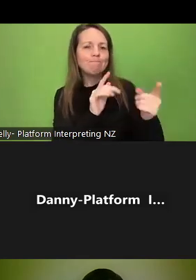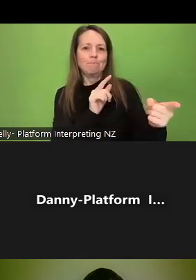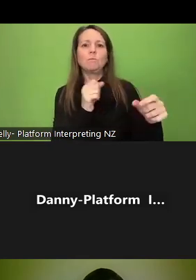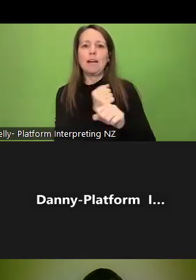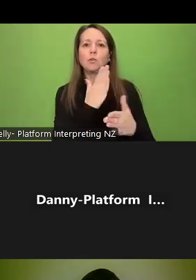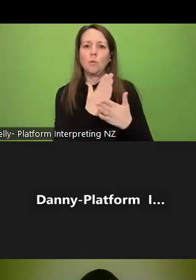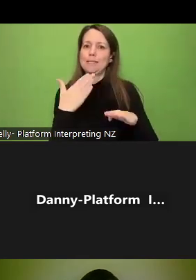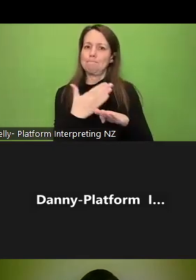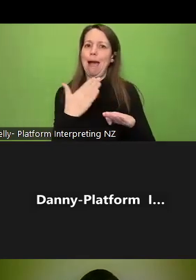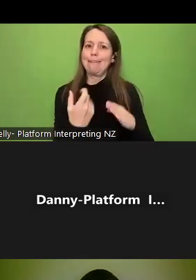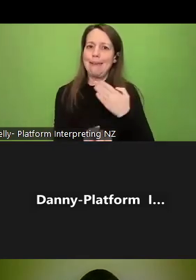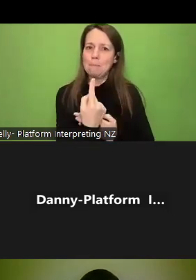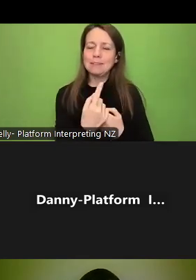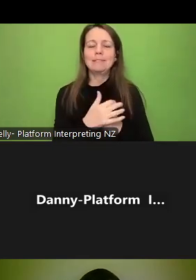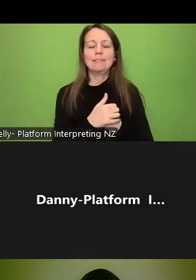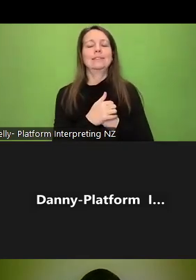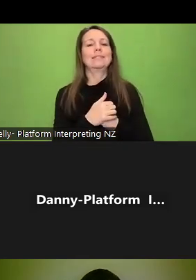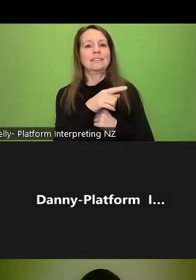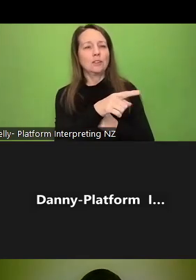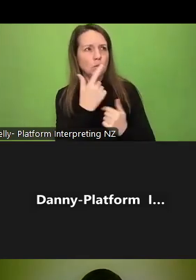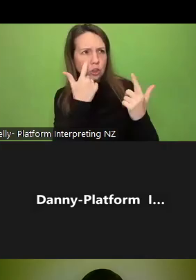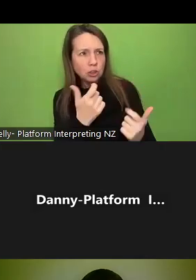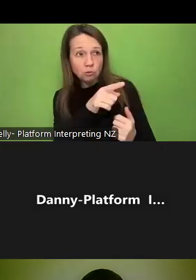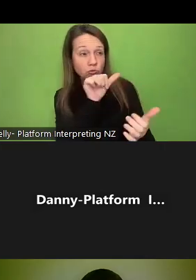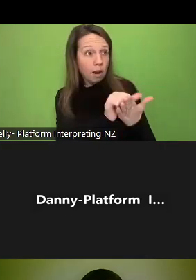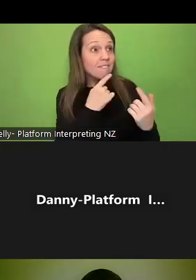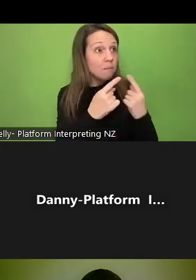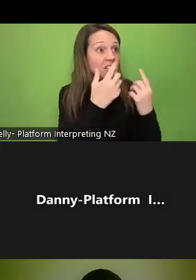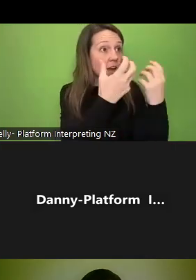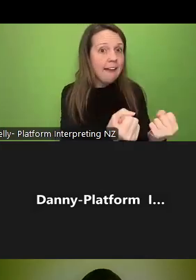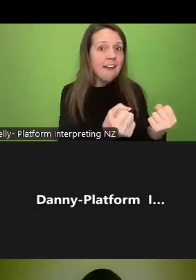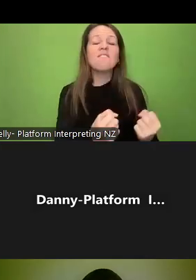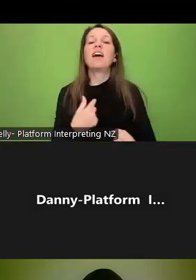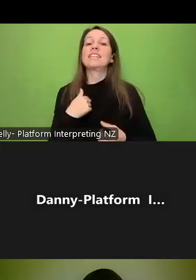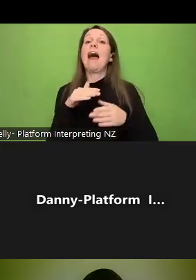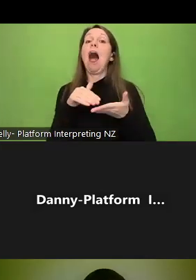and also, it's really helpful to ask the right questions.